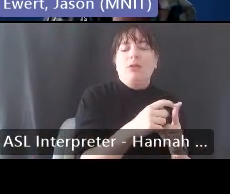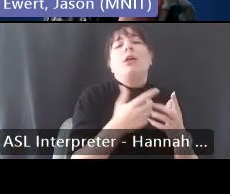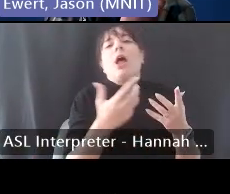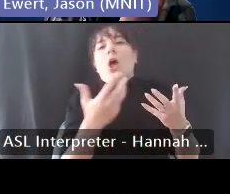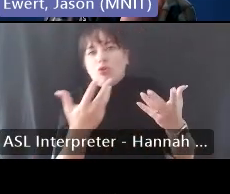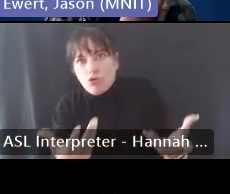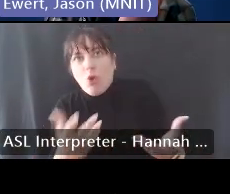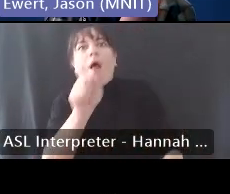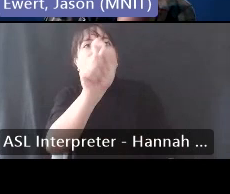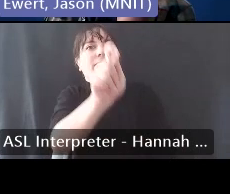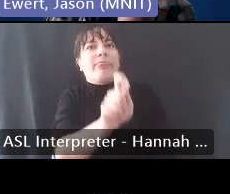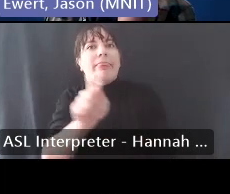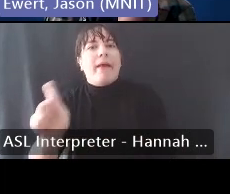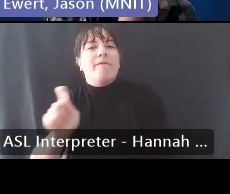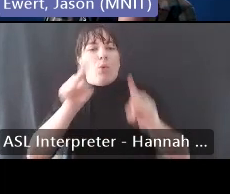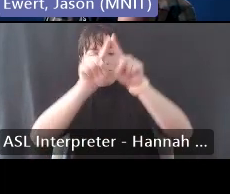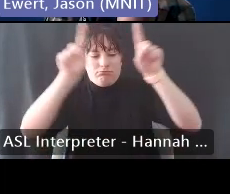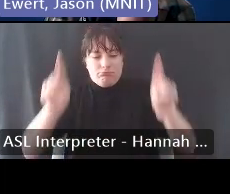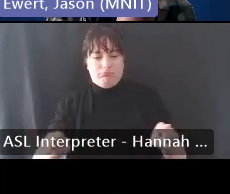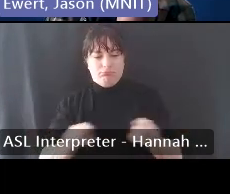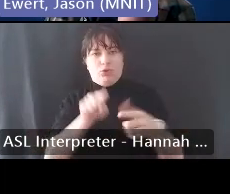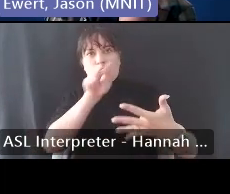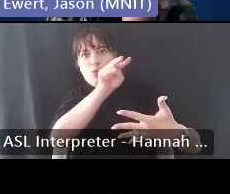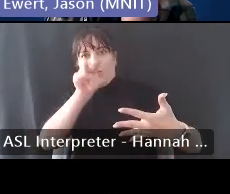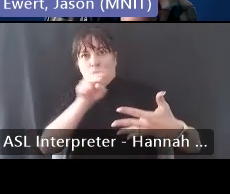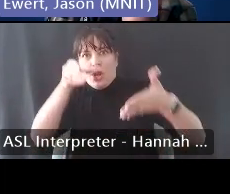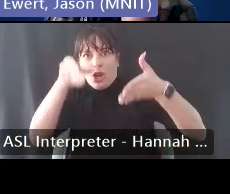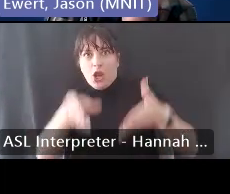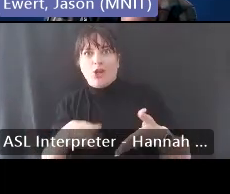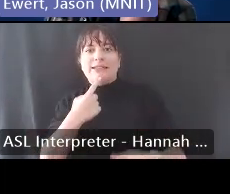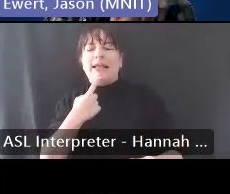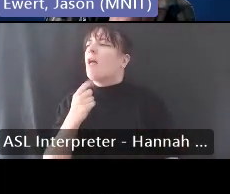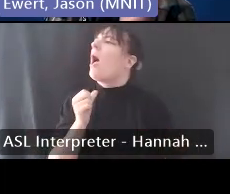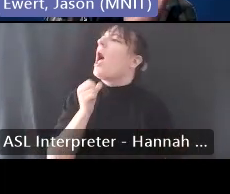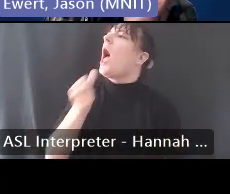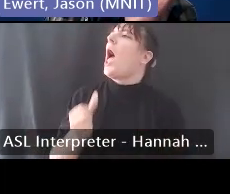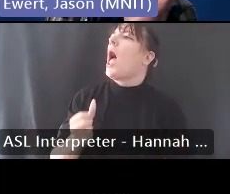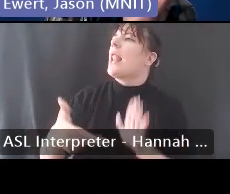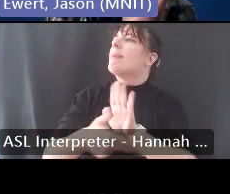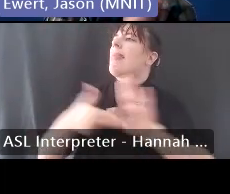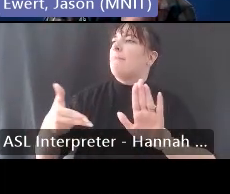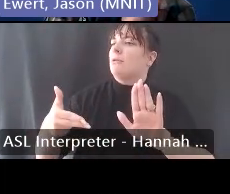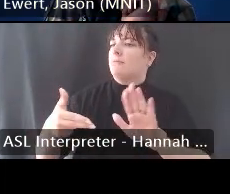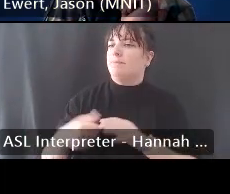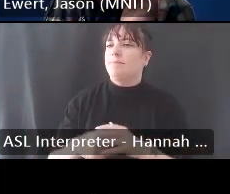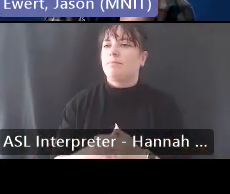An appropriate label would be highest bucket,